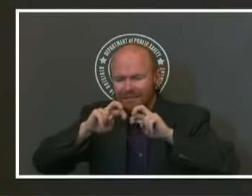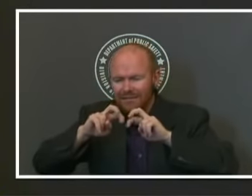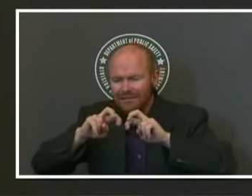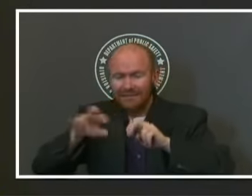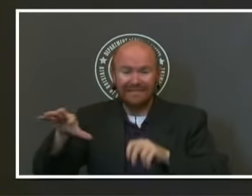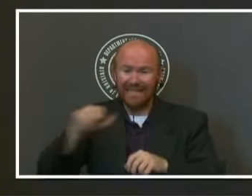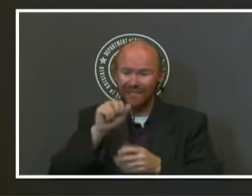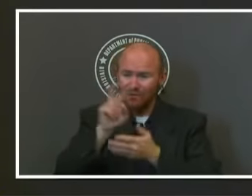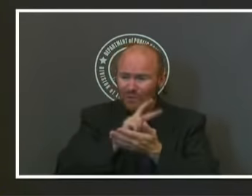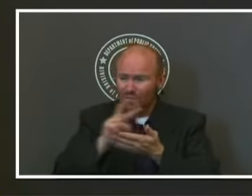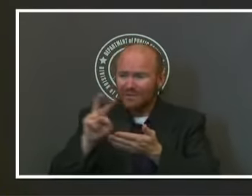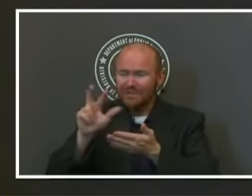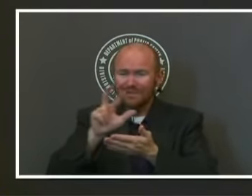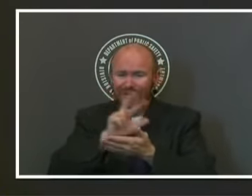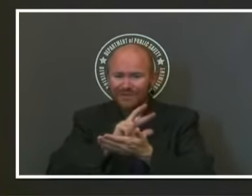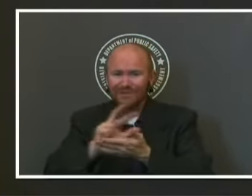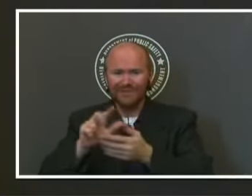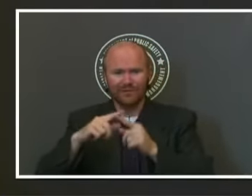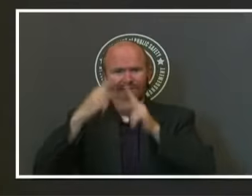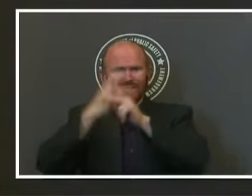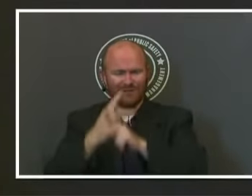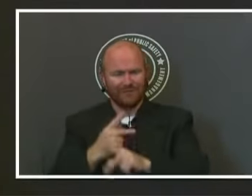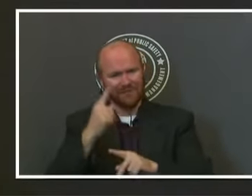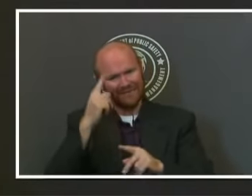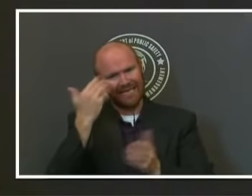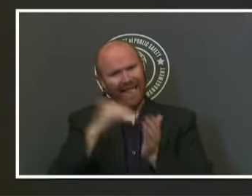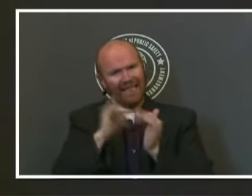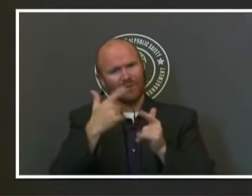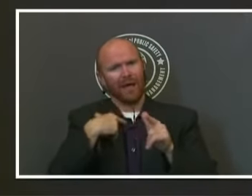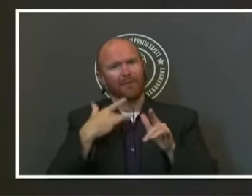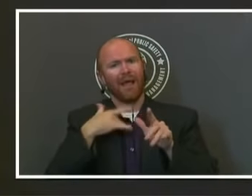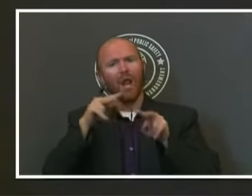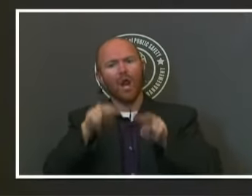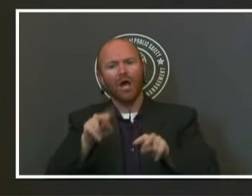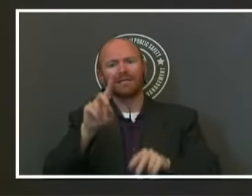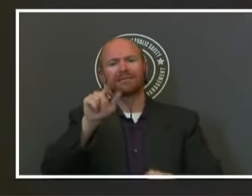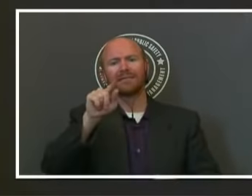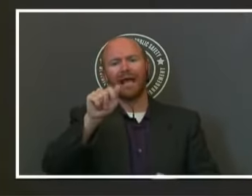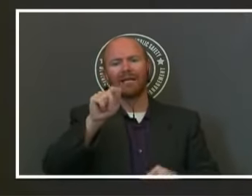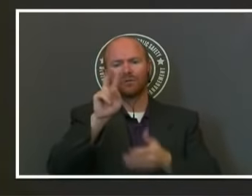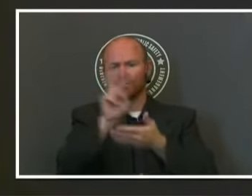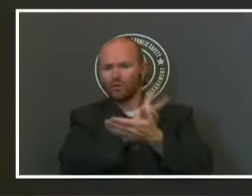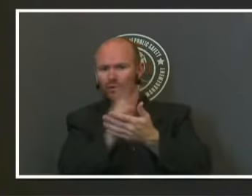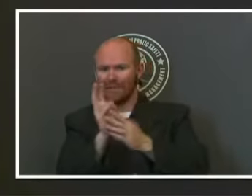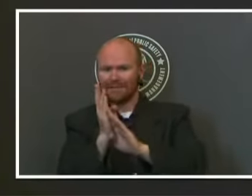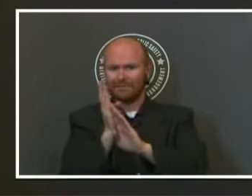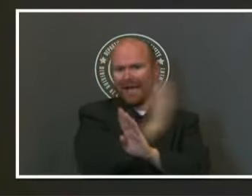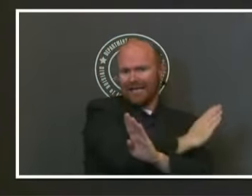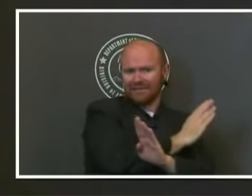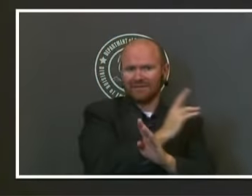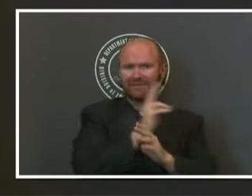but over time that's what we have a two week training or we